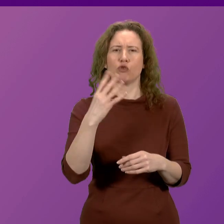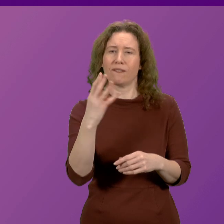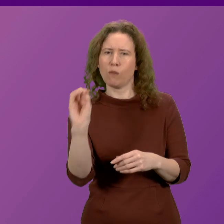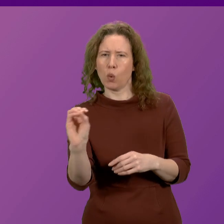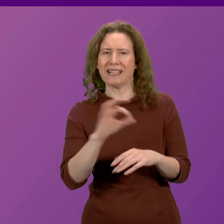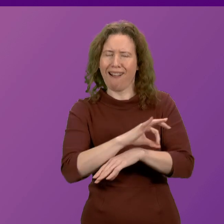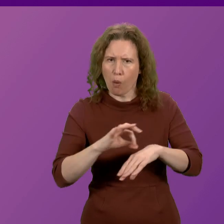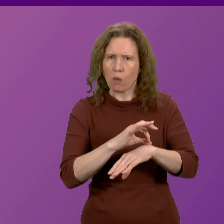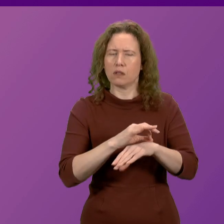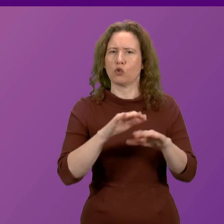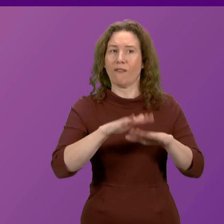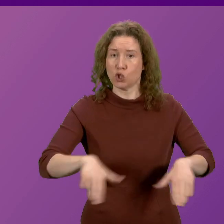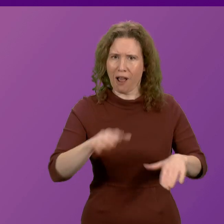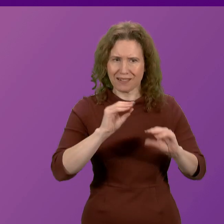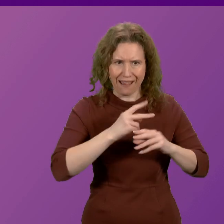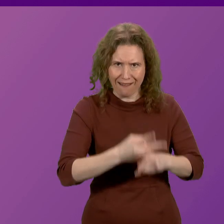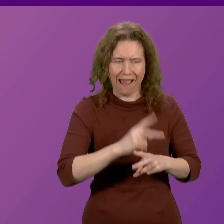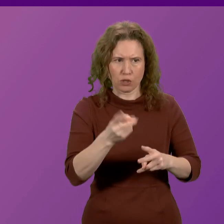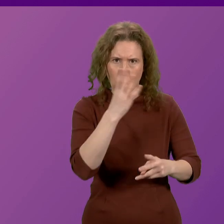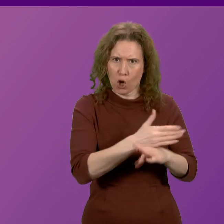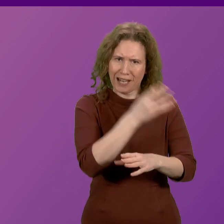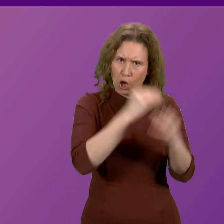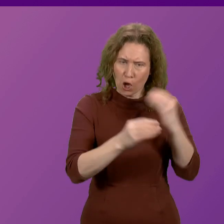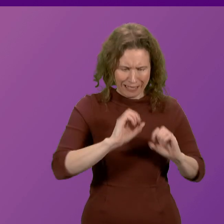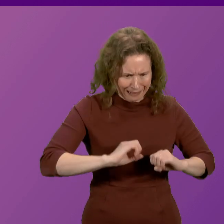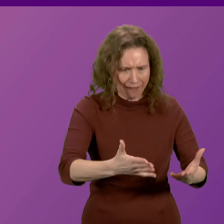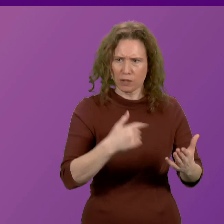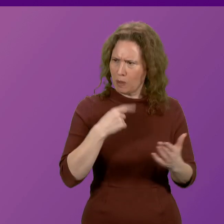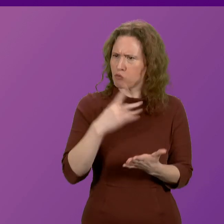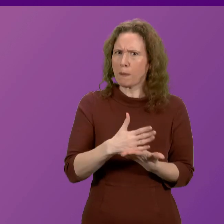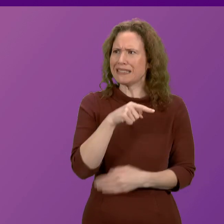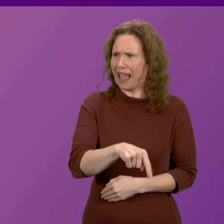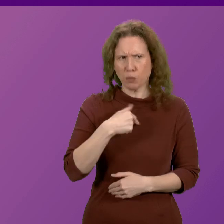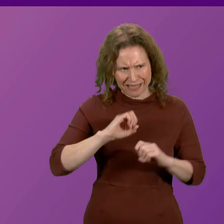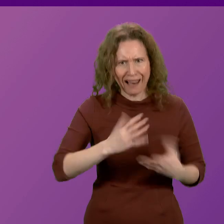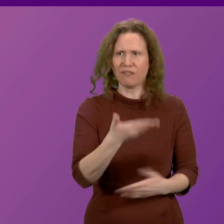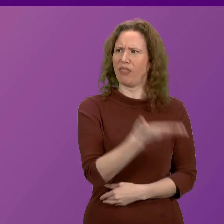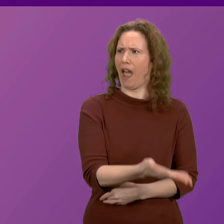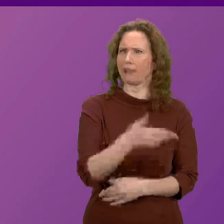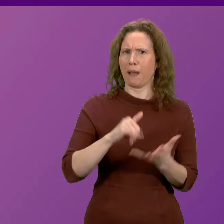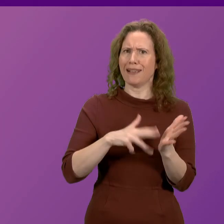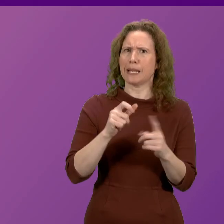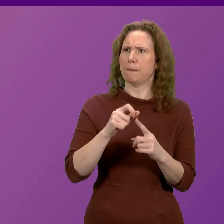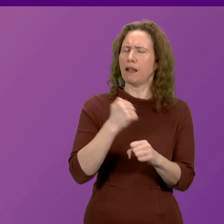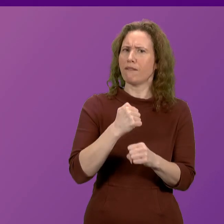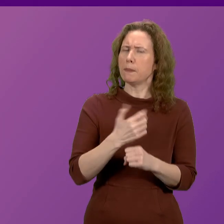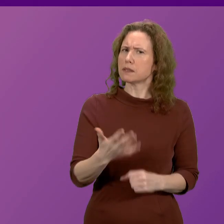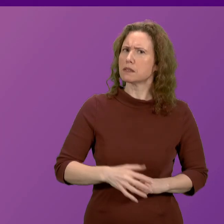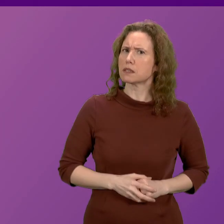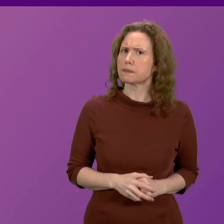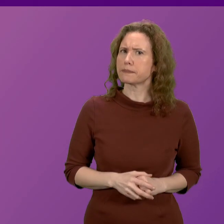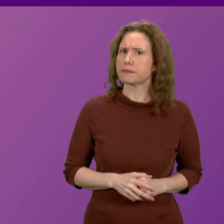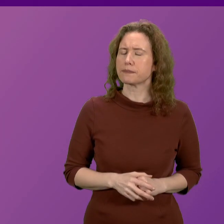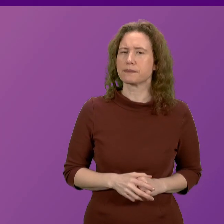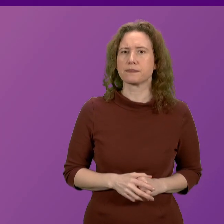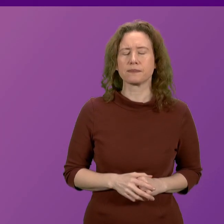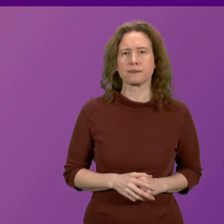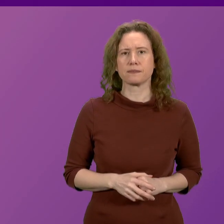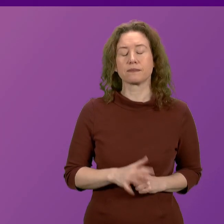childcare. That promise was made by the Scottish Government and delivered by this SNP Government.